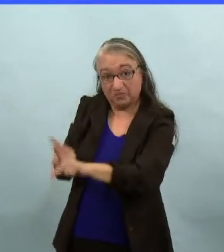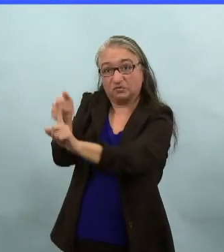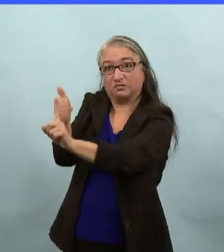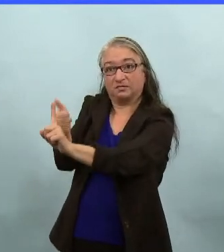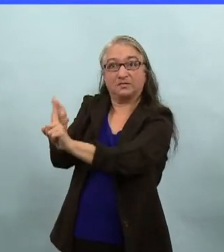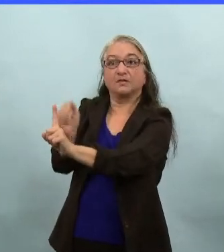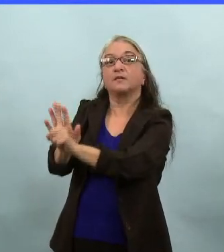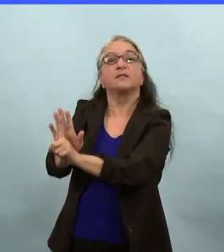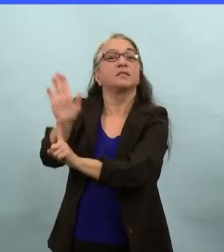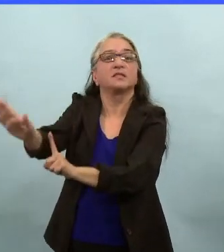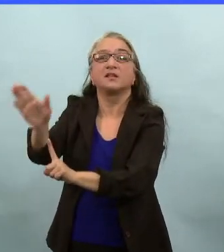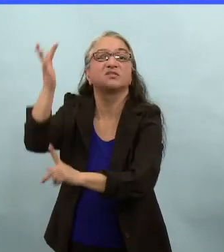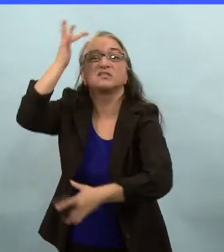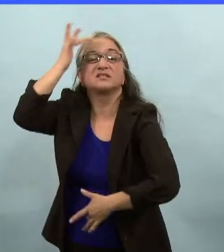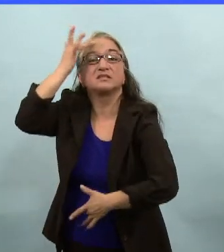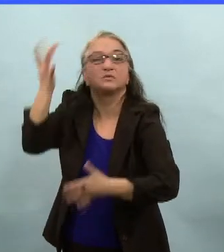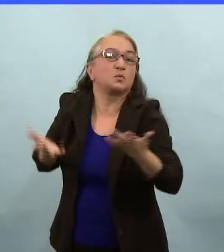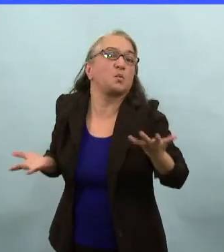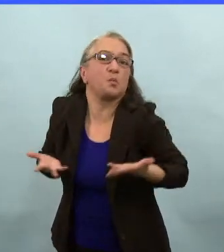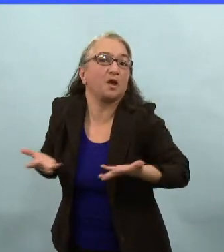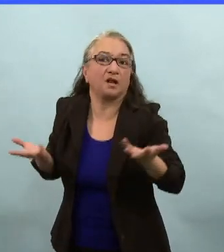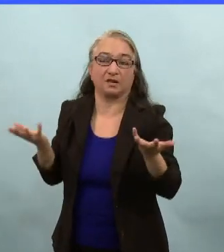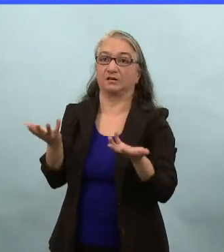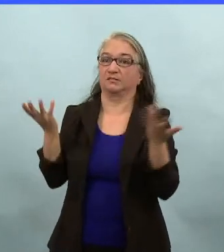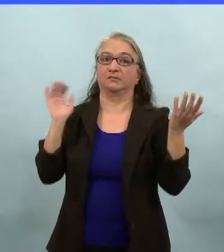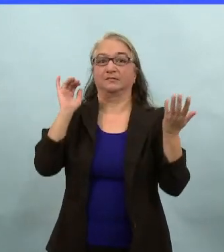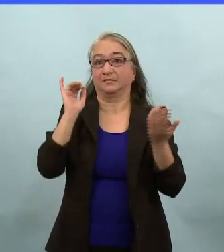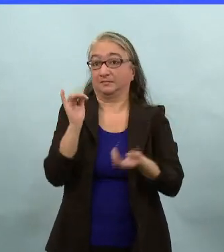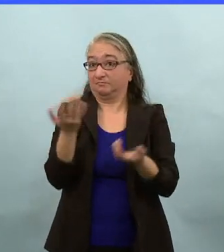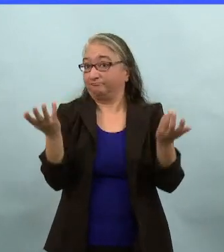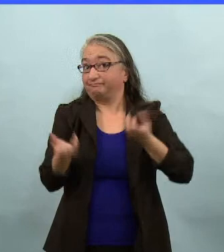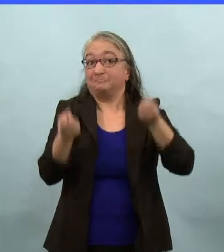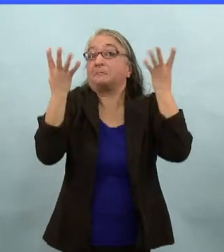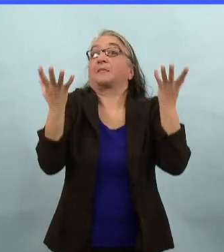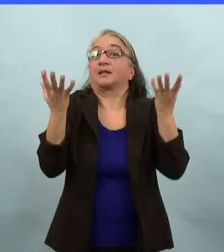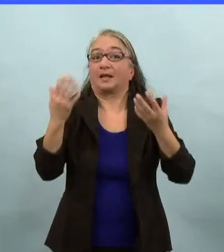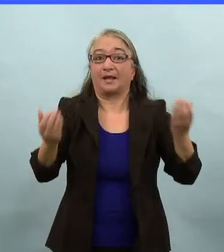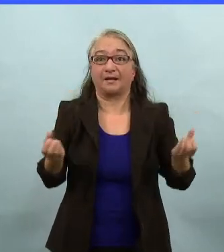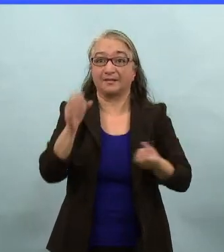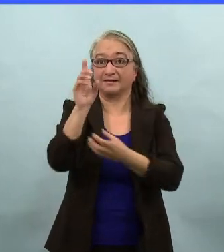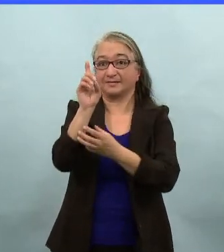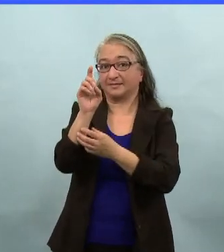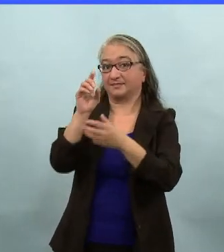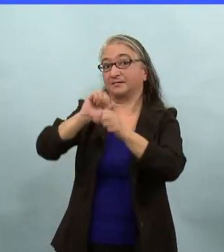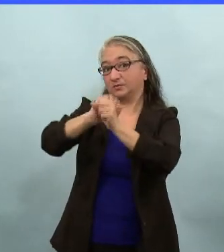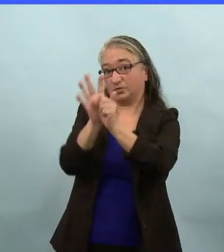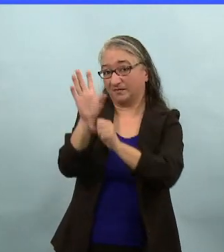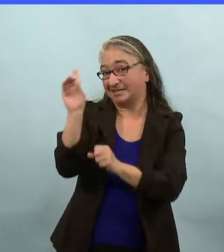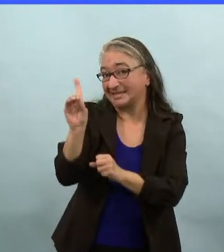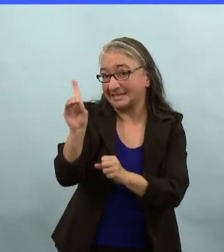see the delta variant where do we see the omicron variant showing up what percentage of individuals